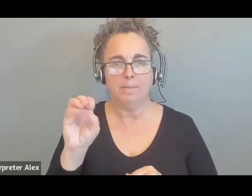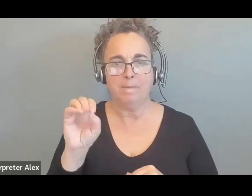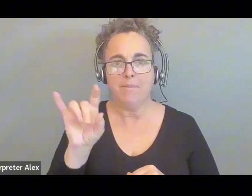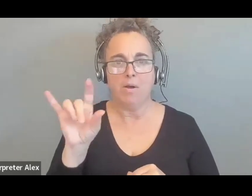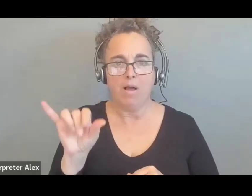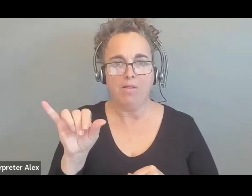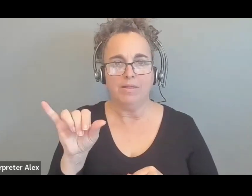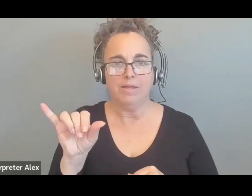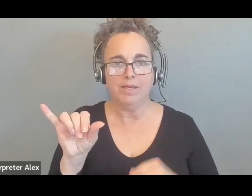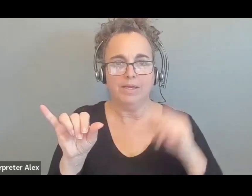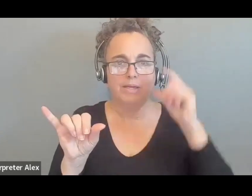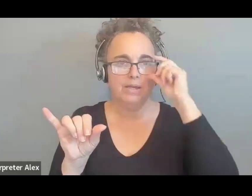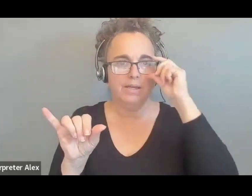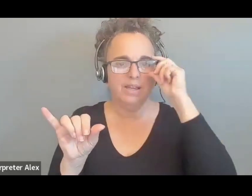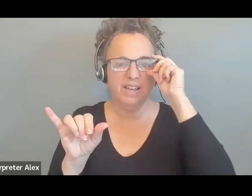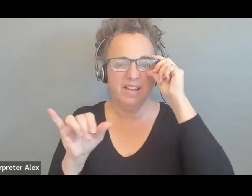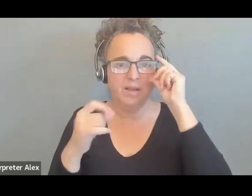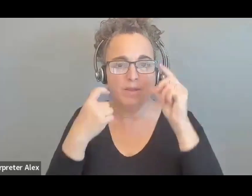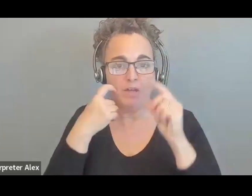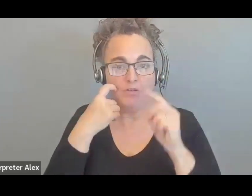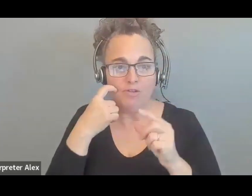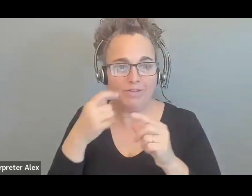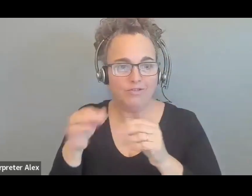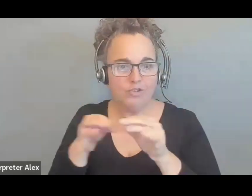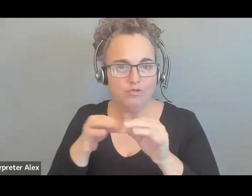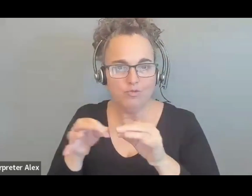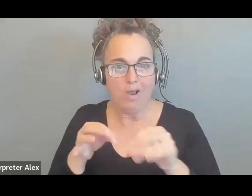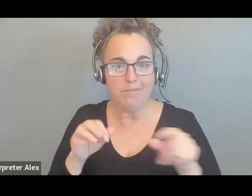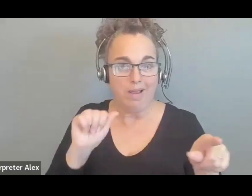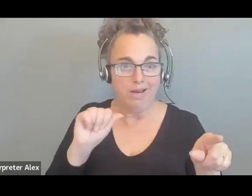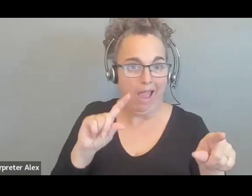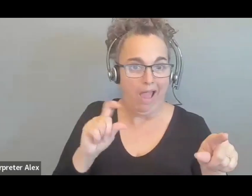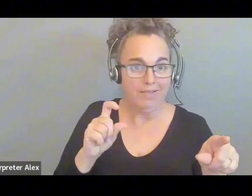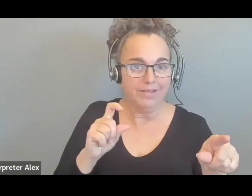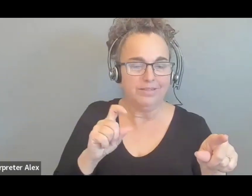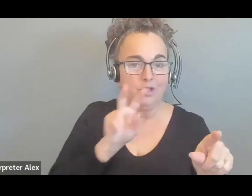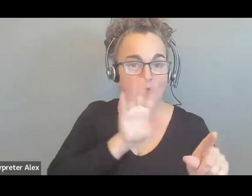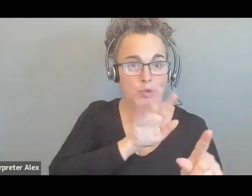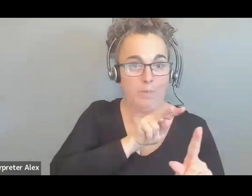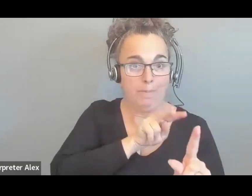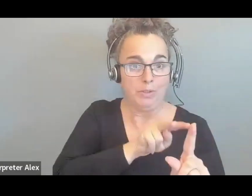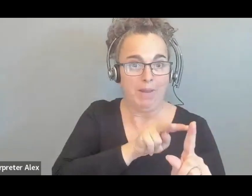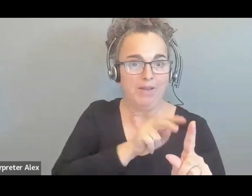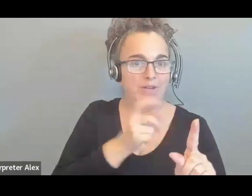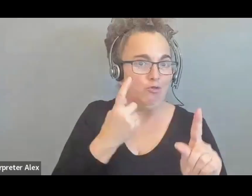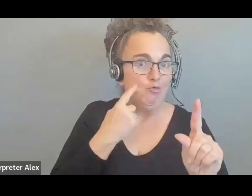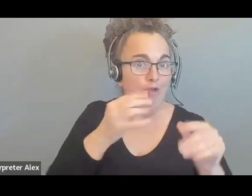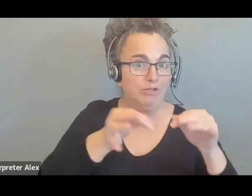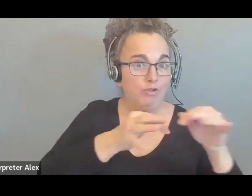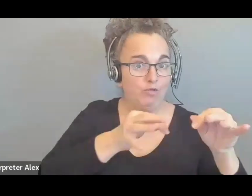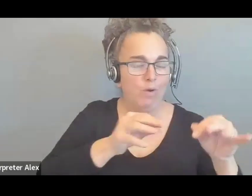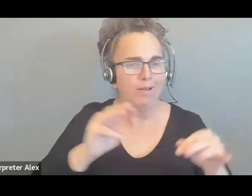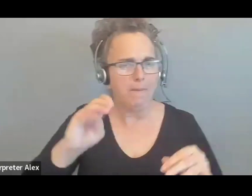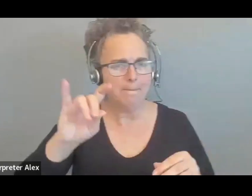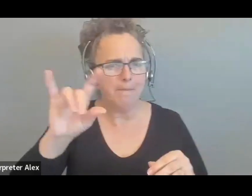what Alex just described, the, from your point of view, you know, in the name of